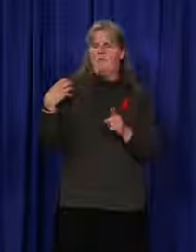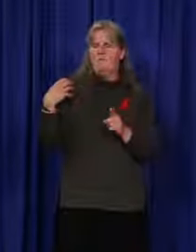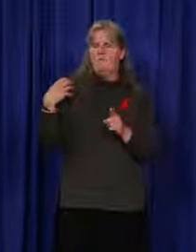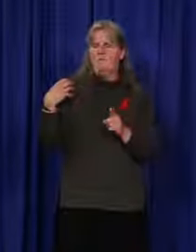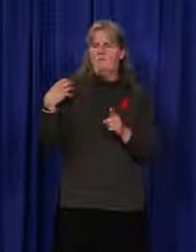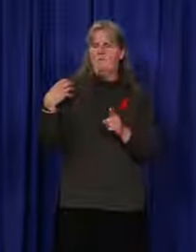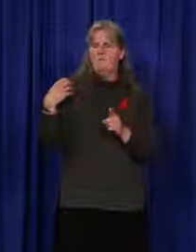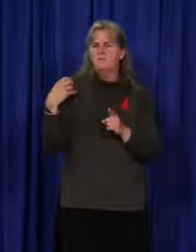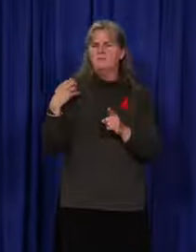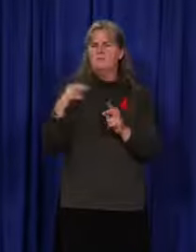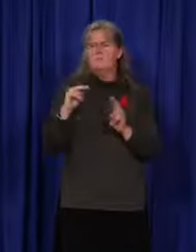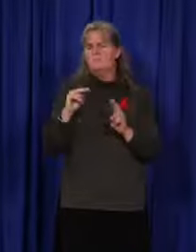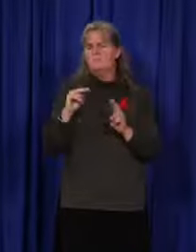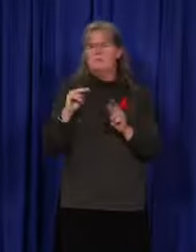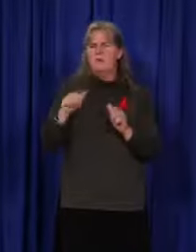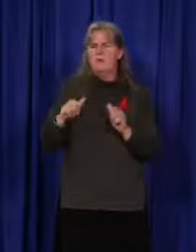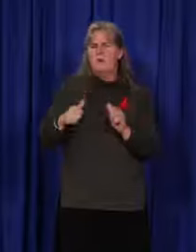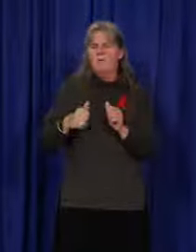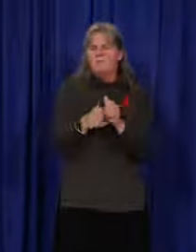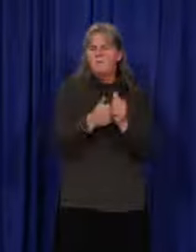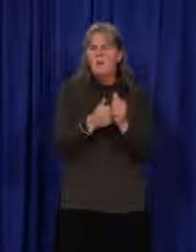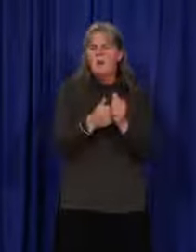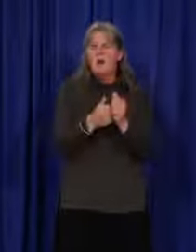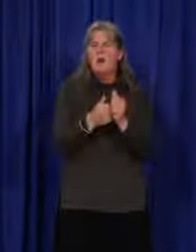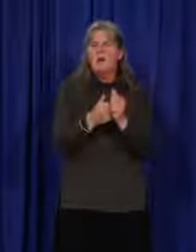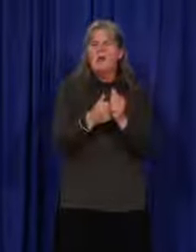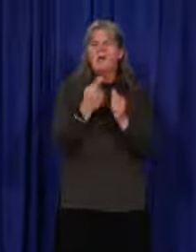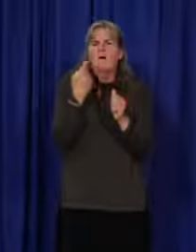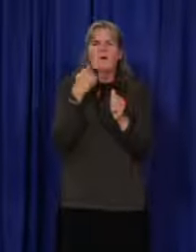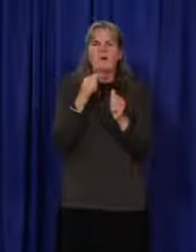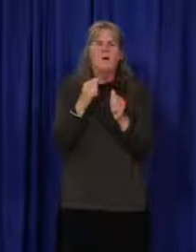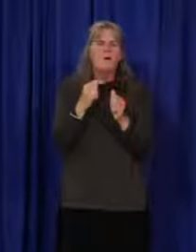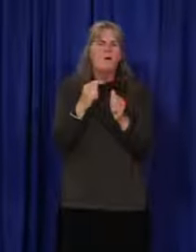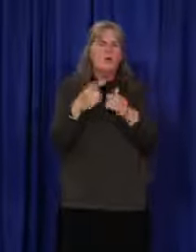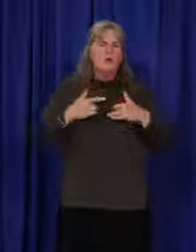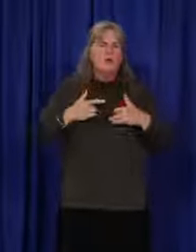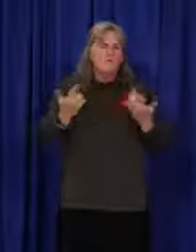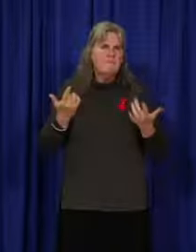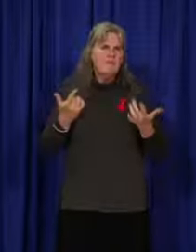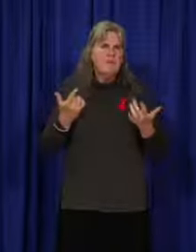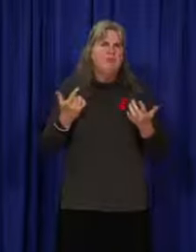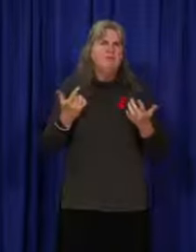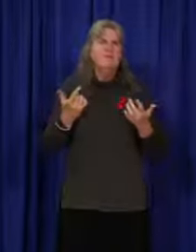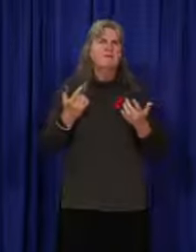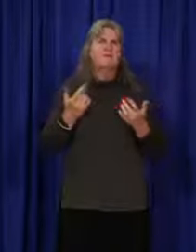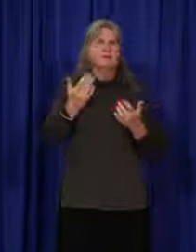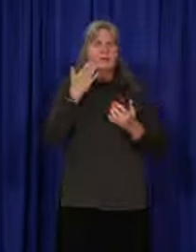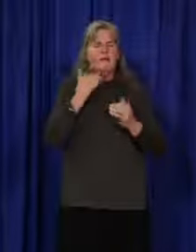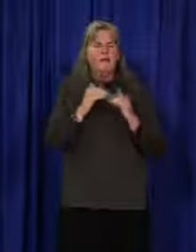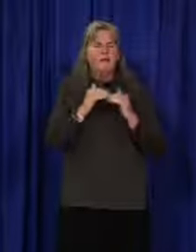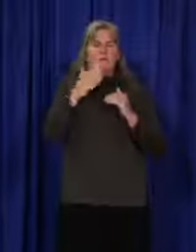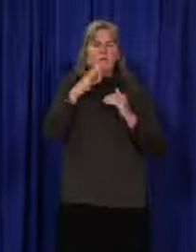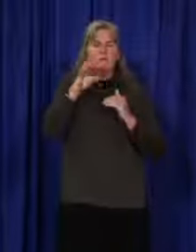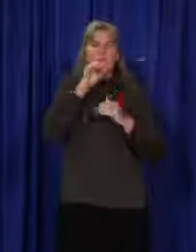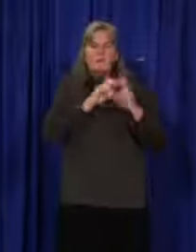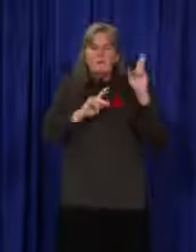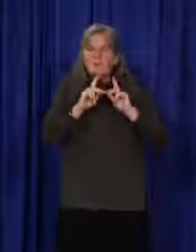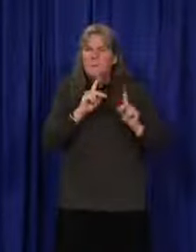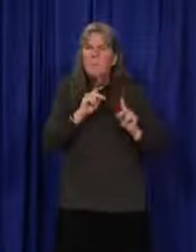different complaints to those lines. And when it comes specifically to a failure -- sorry, to gatherings, you know, so far the